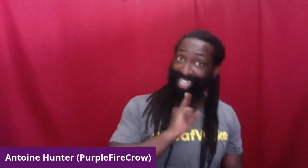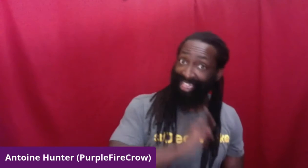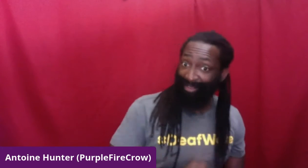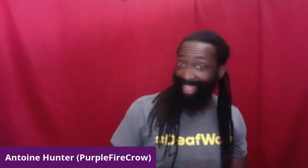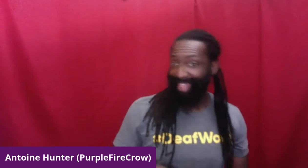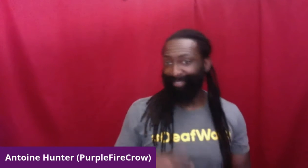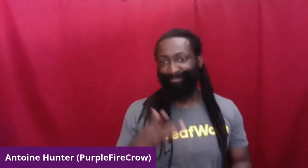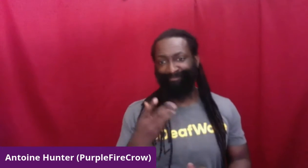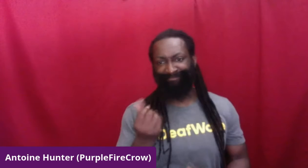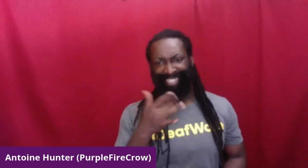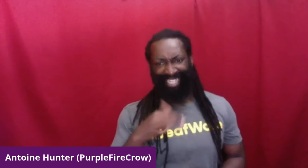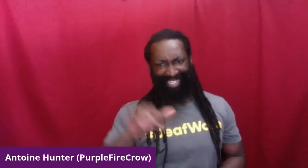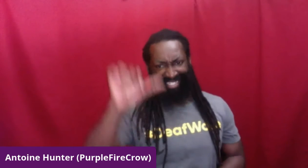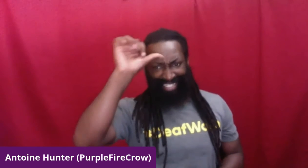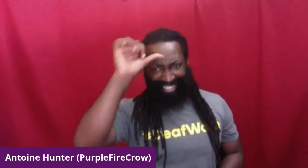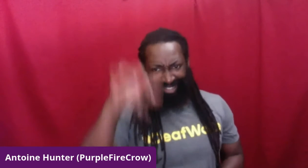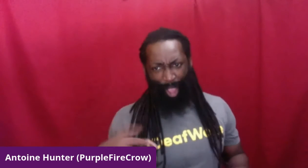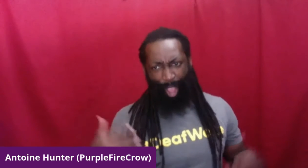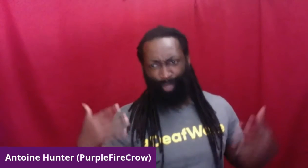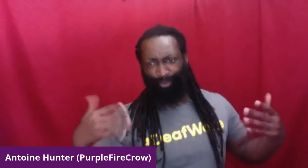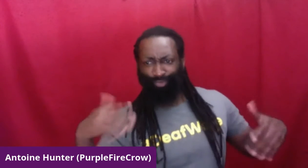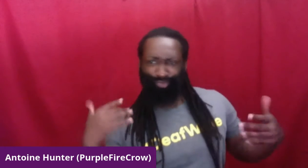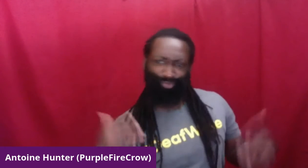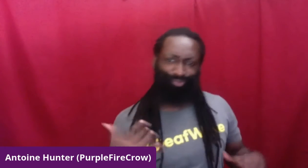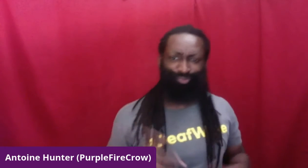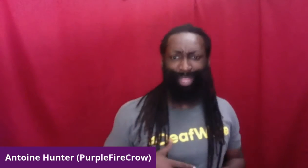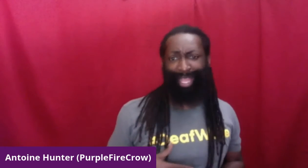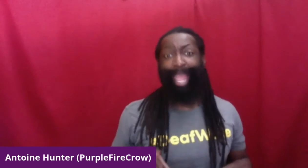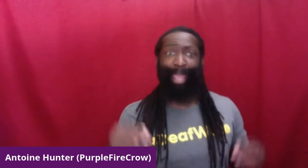Japan, Israel, India.